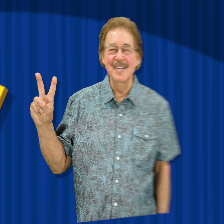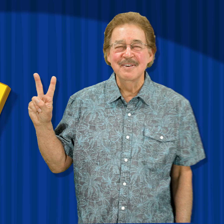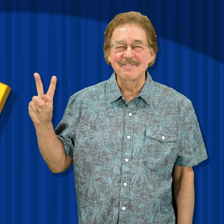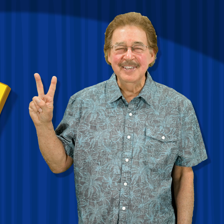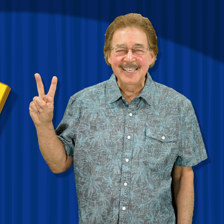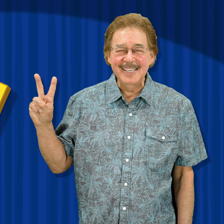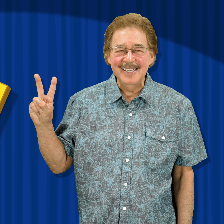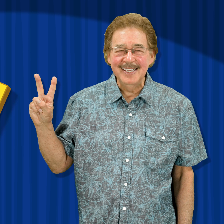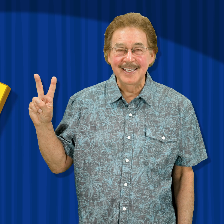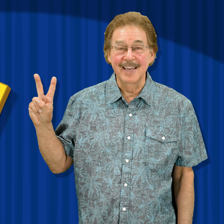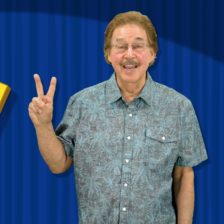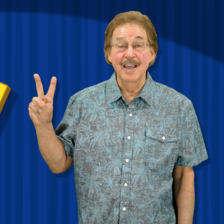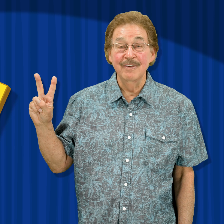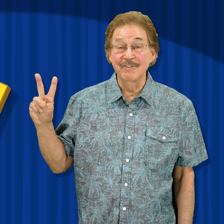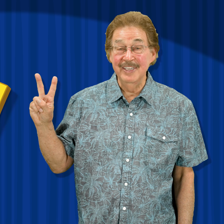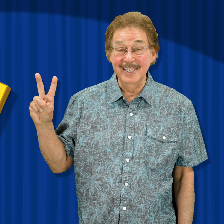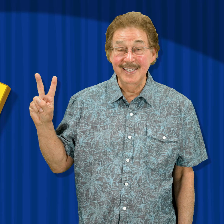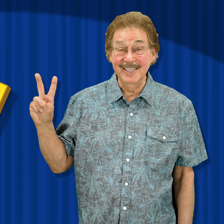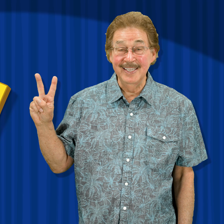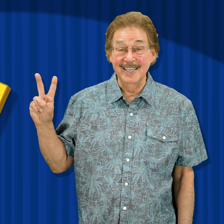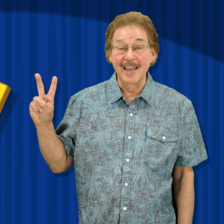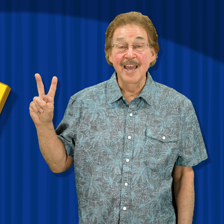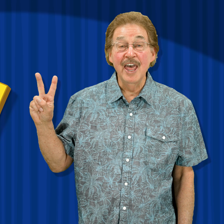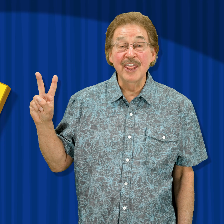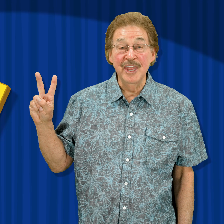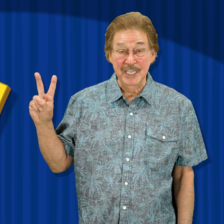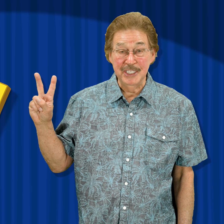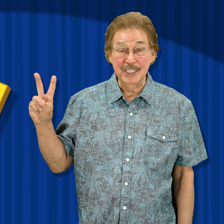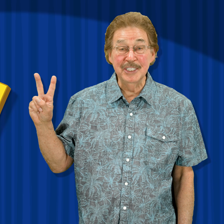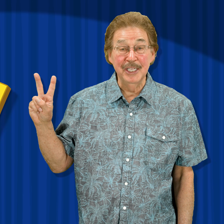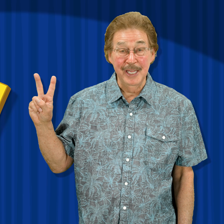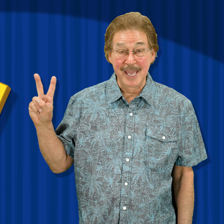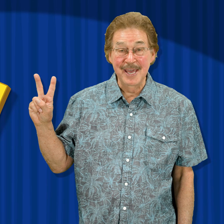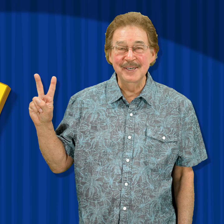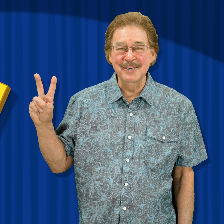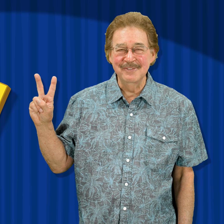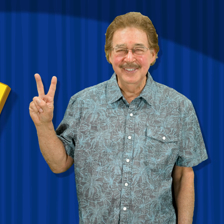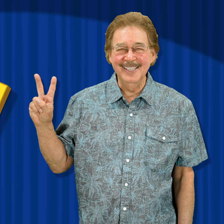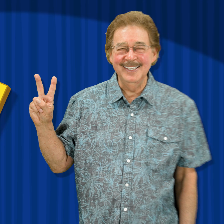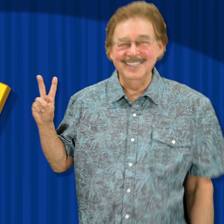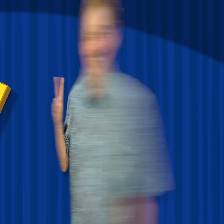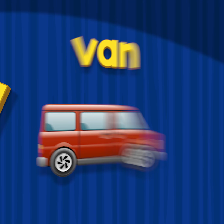V, v, this is the letter v